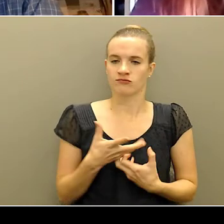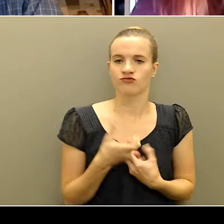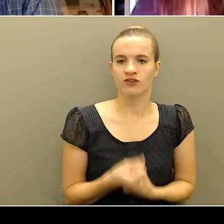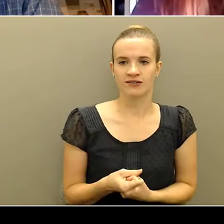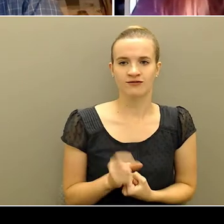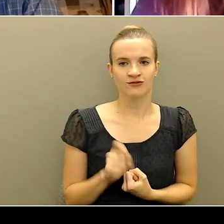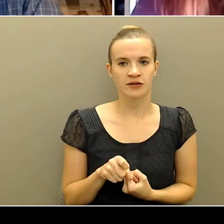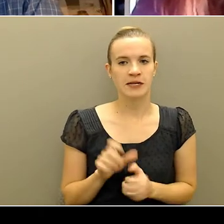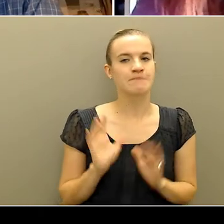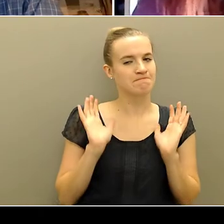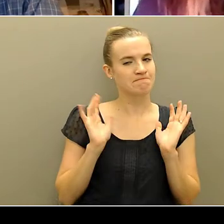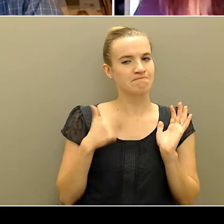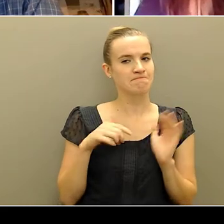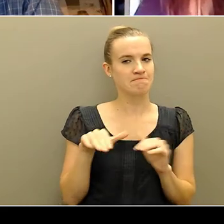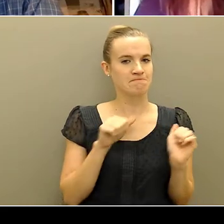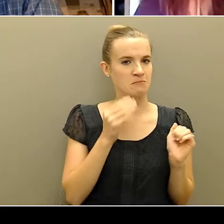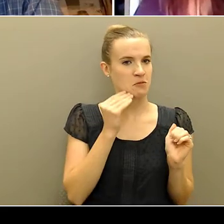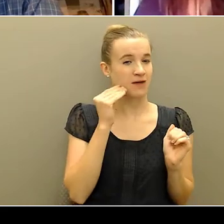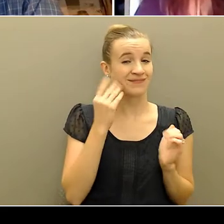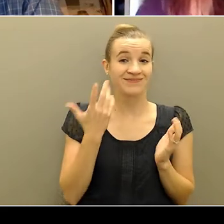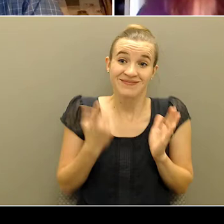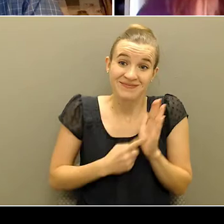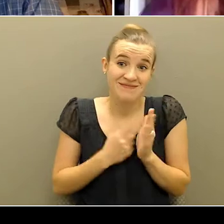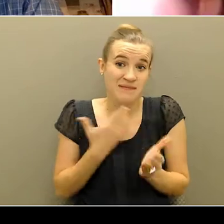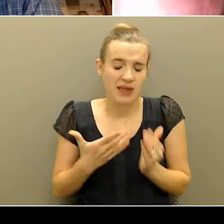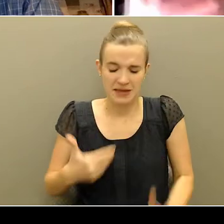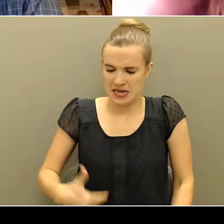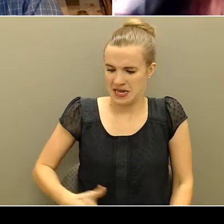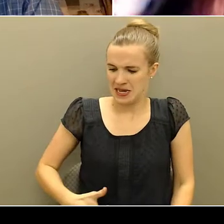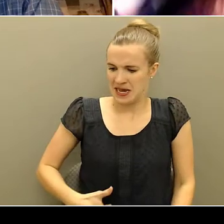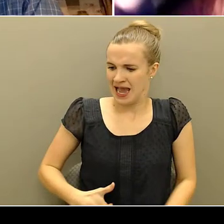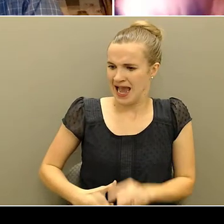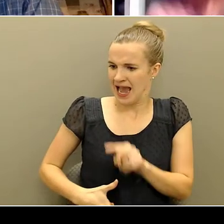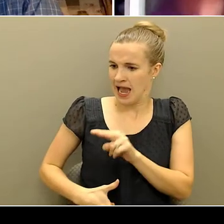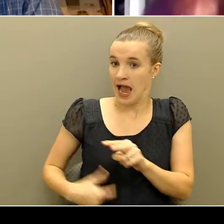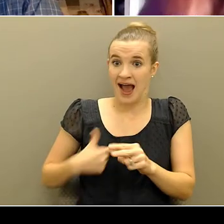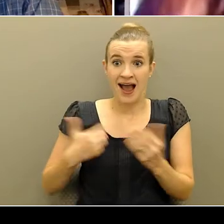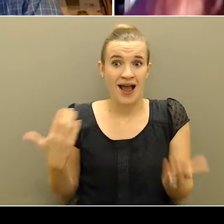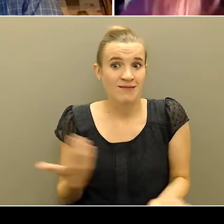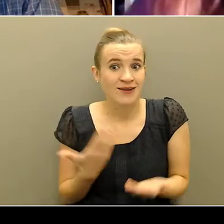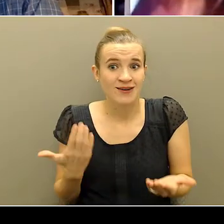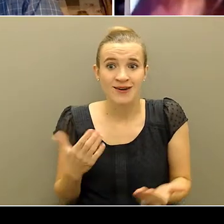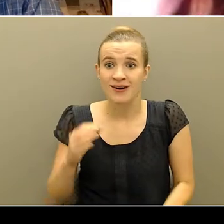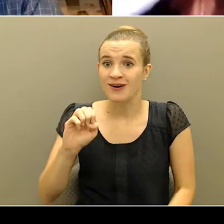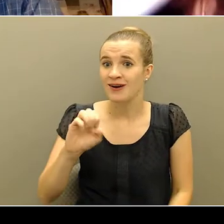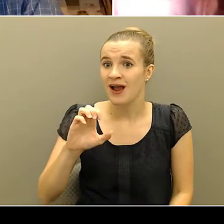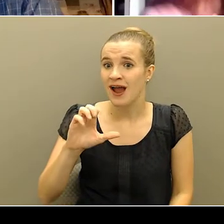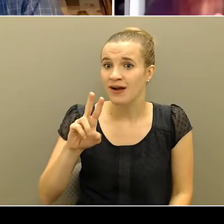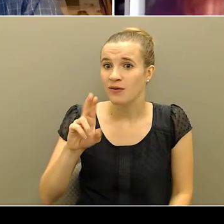but I'm just gonna, you know, trust in God and my angels and just and just go